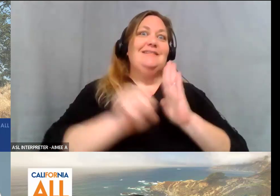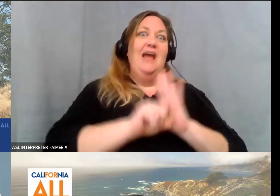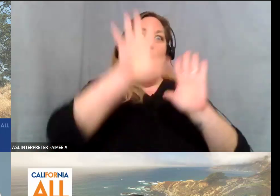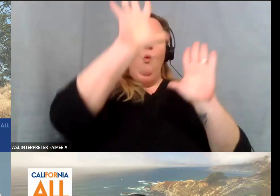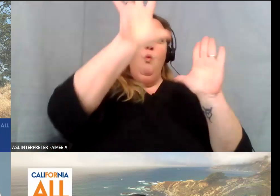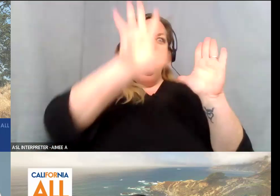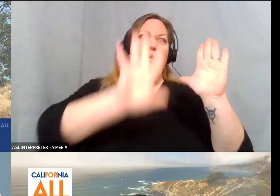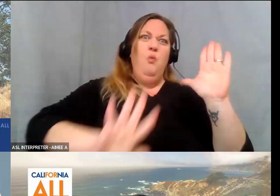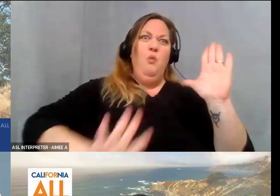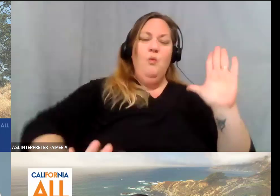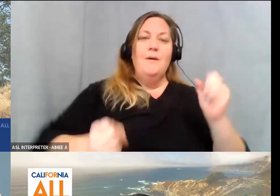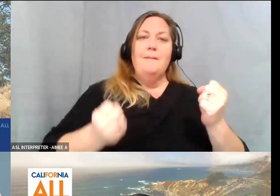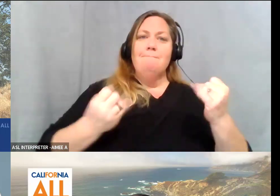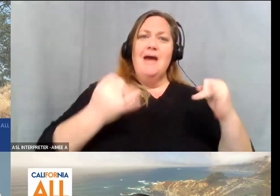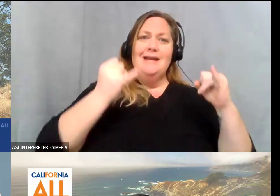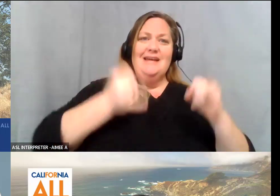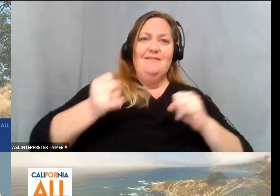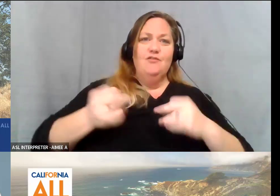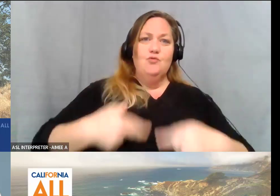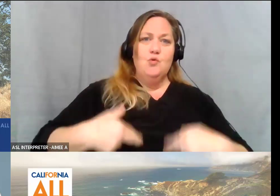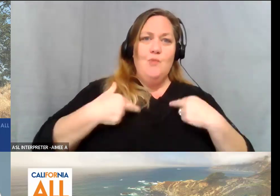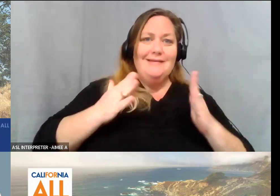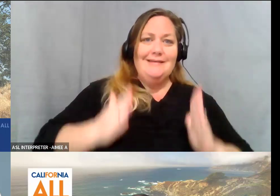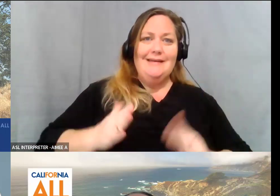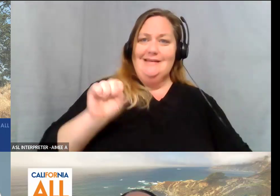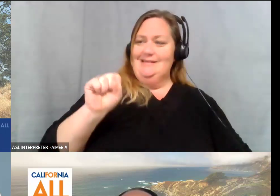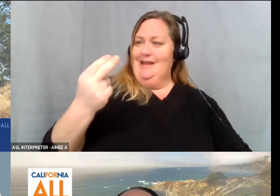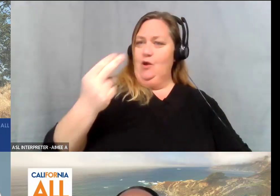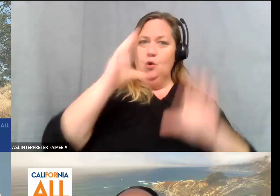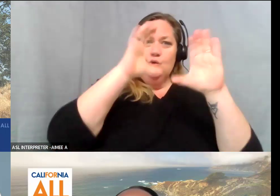you know, individual residents and stakeholder groups and organizations that are committed